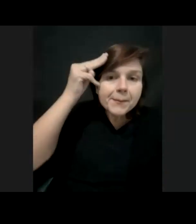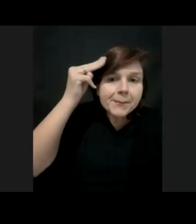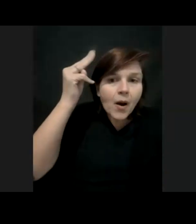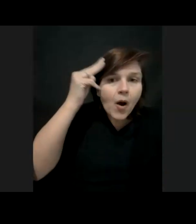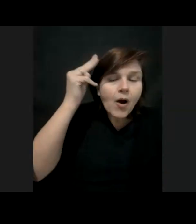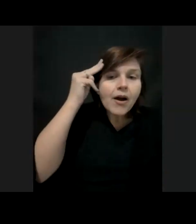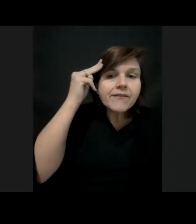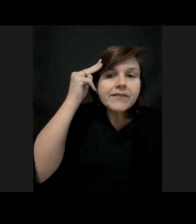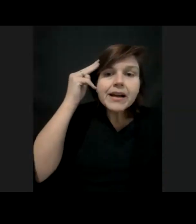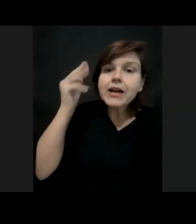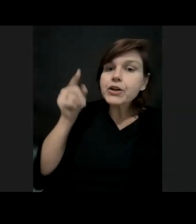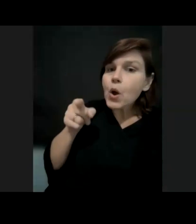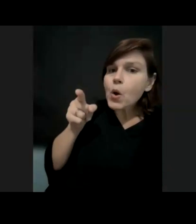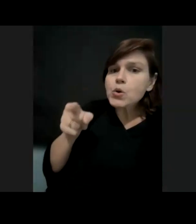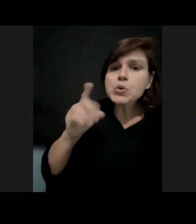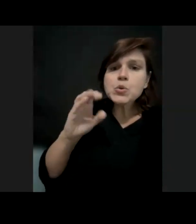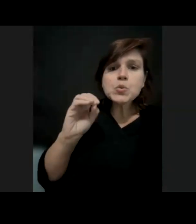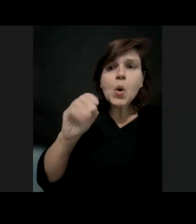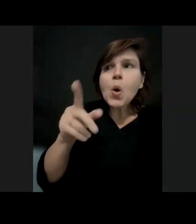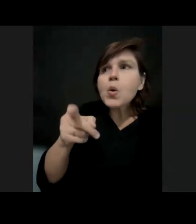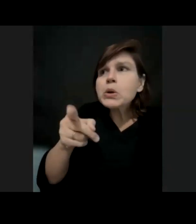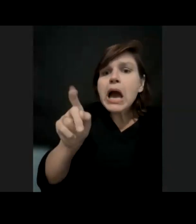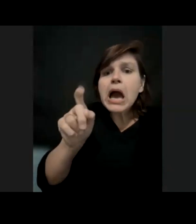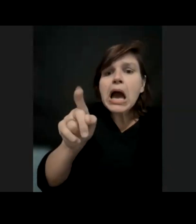“No, no, no, no, no, I am not okay!